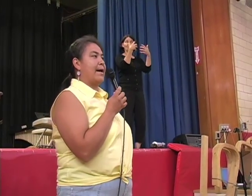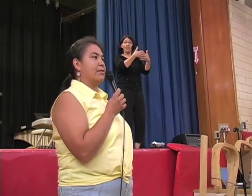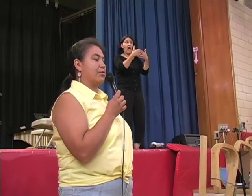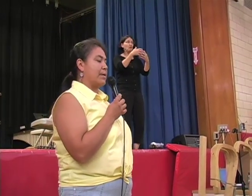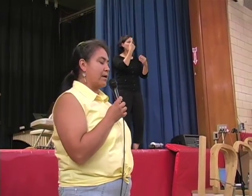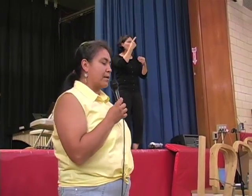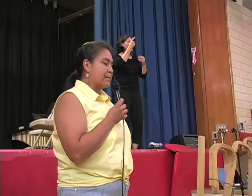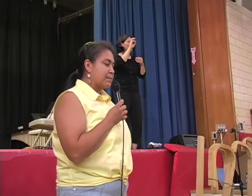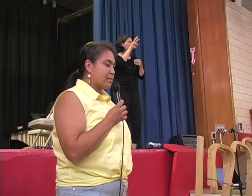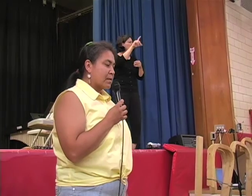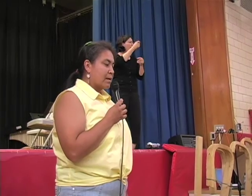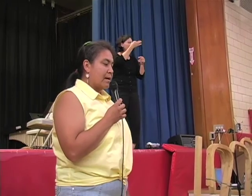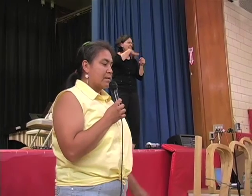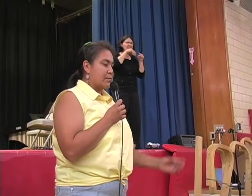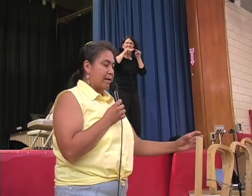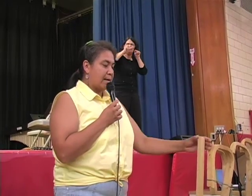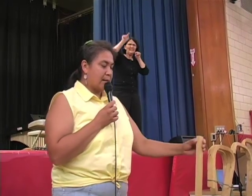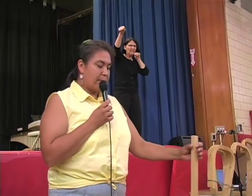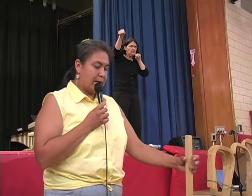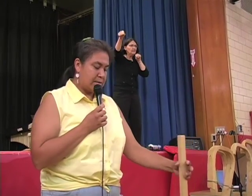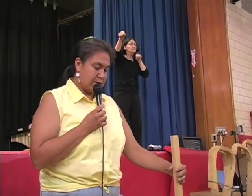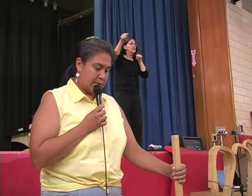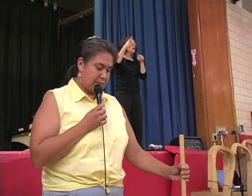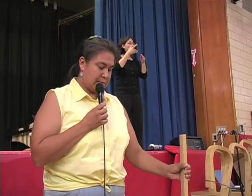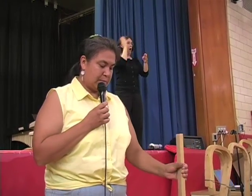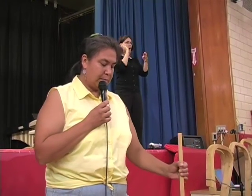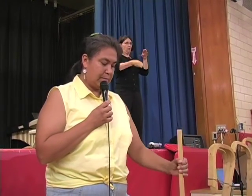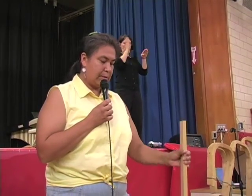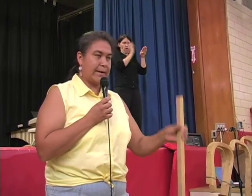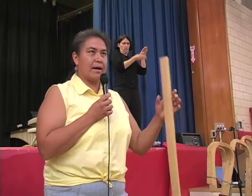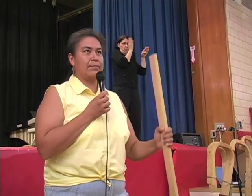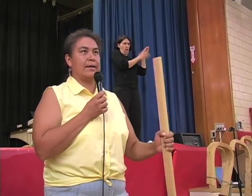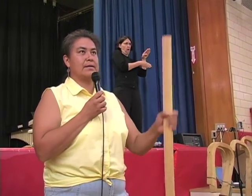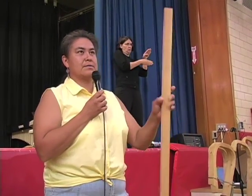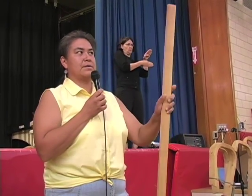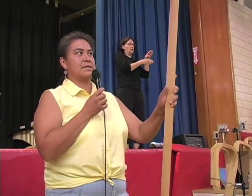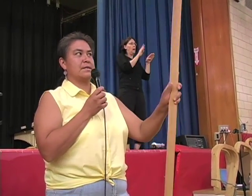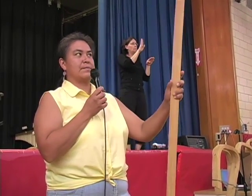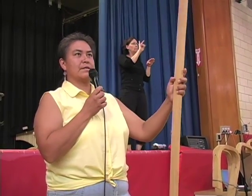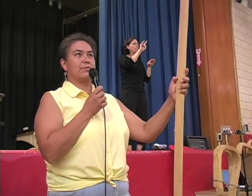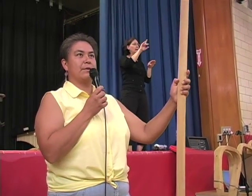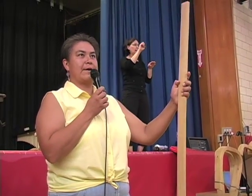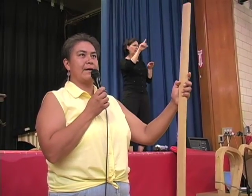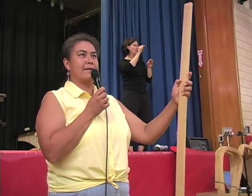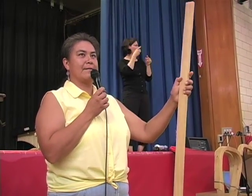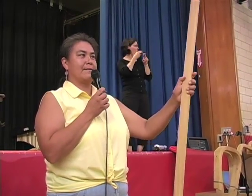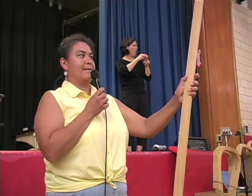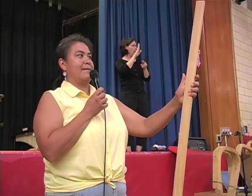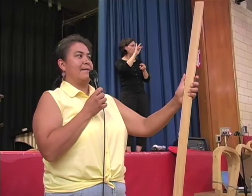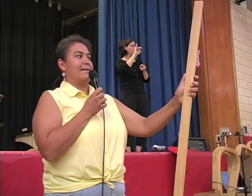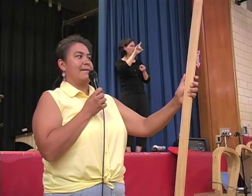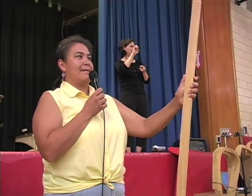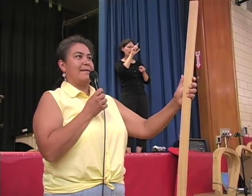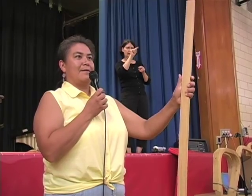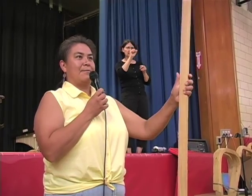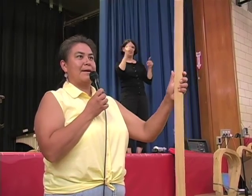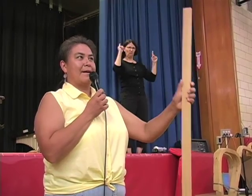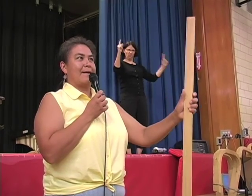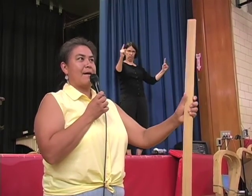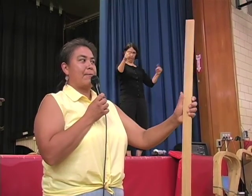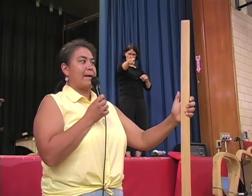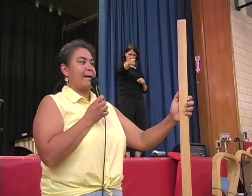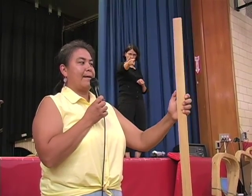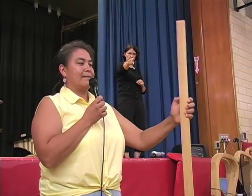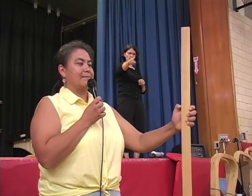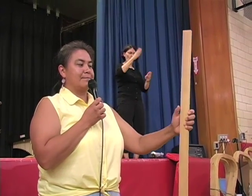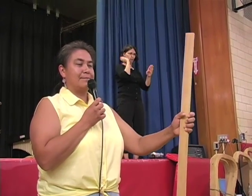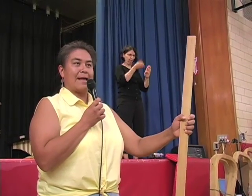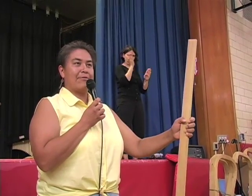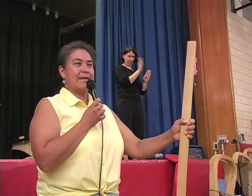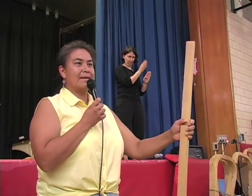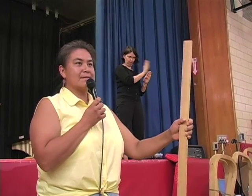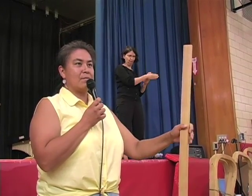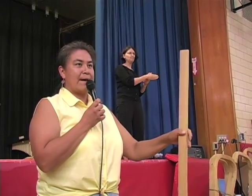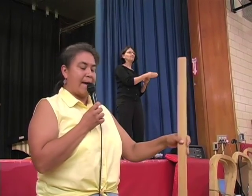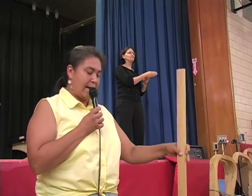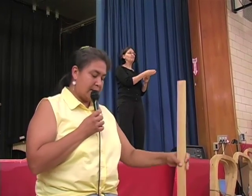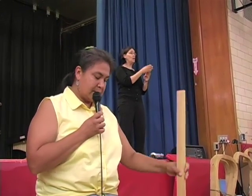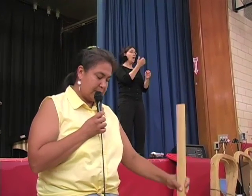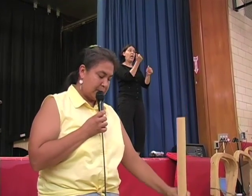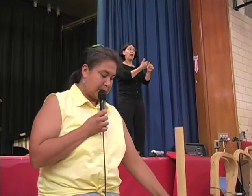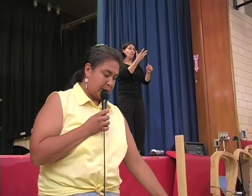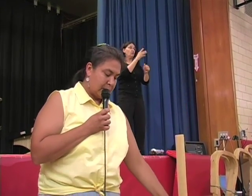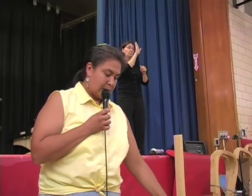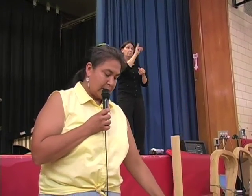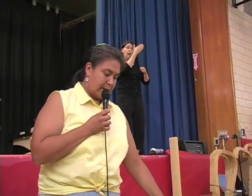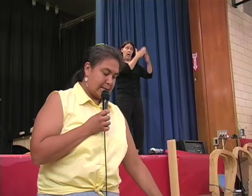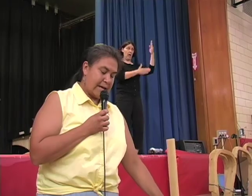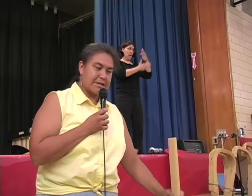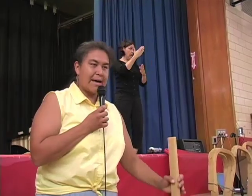What were they doing- in the factory. One of them is nearby over there. They cut billets by hand.